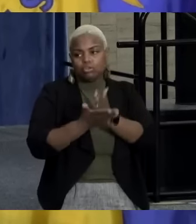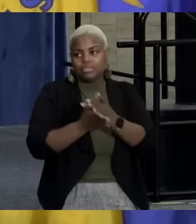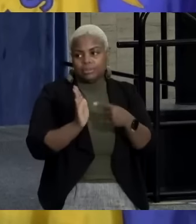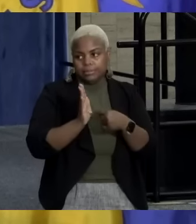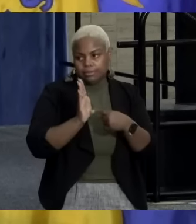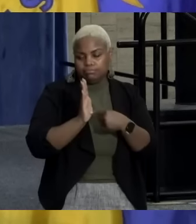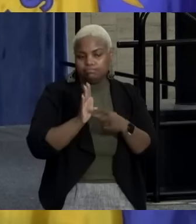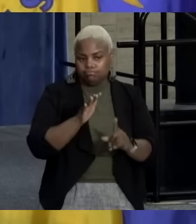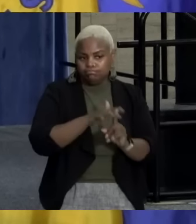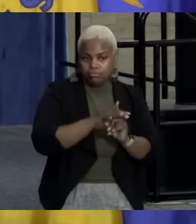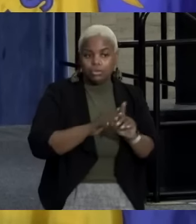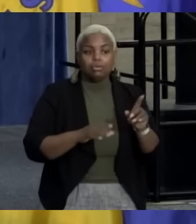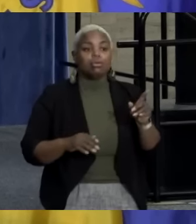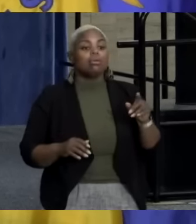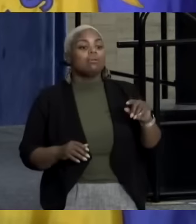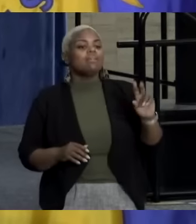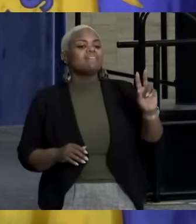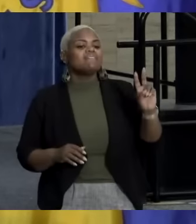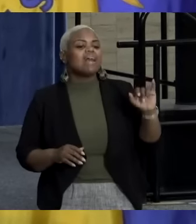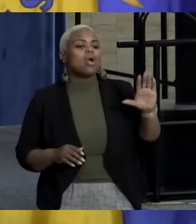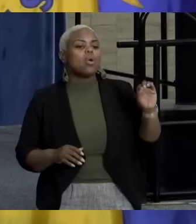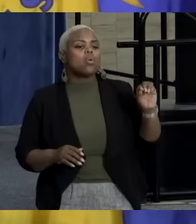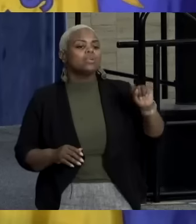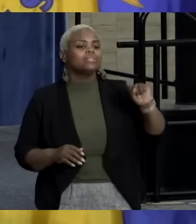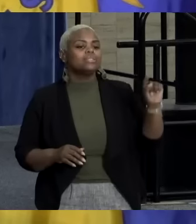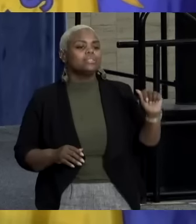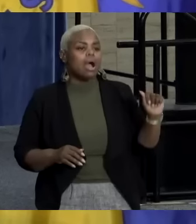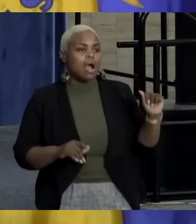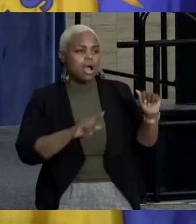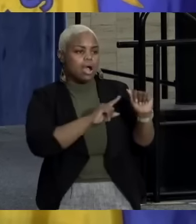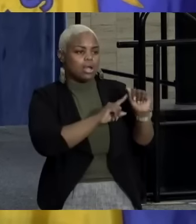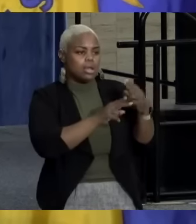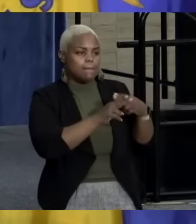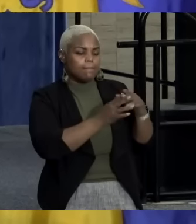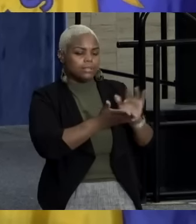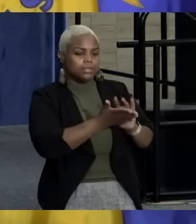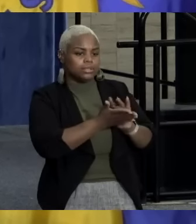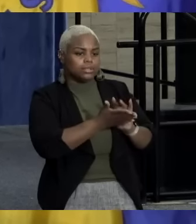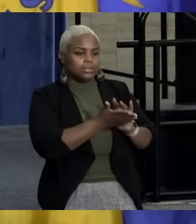called Veozah. This is another product that also directly treats menopausal symptoms.